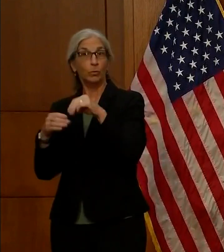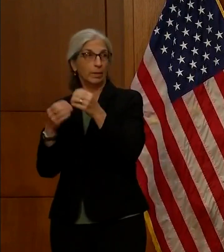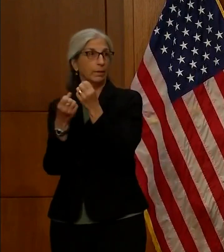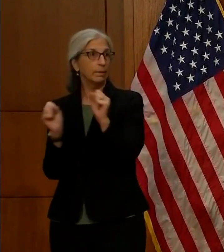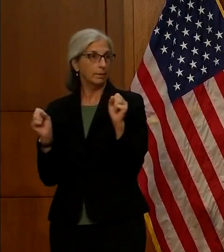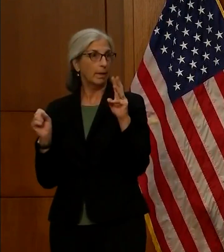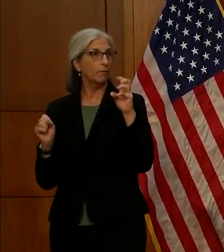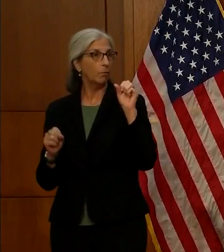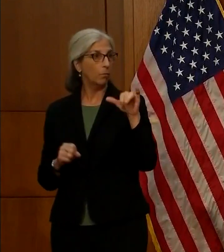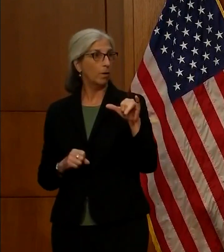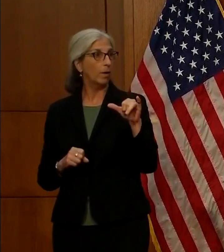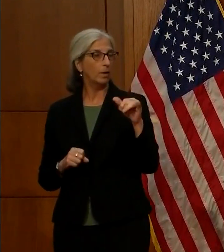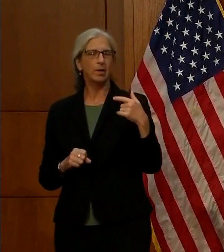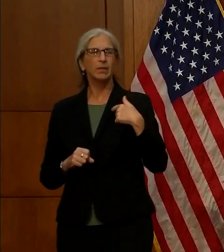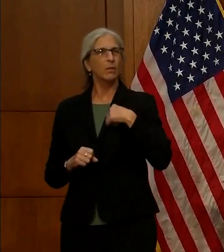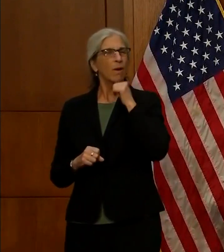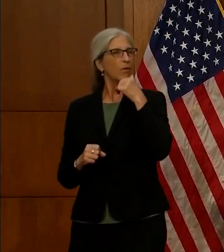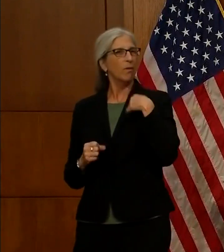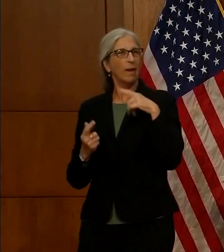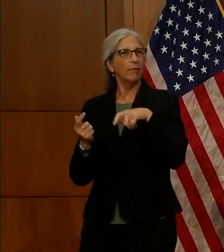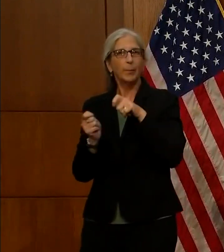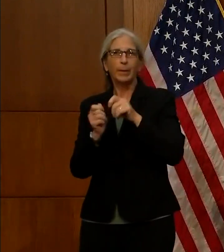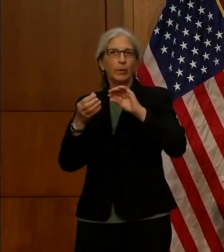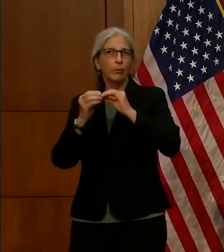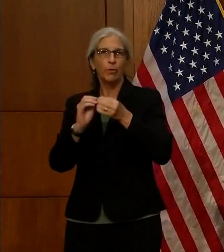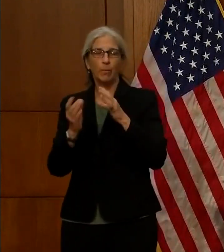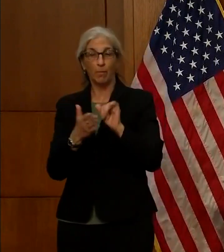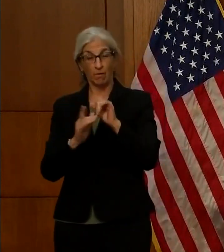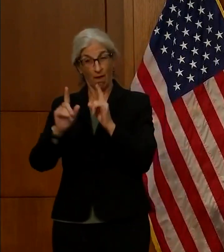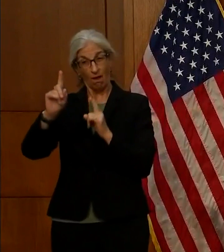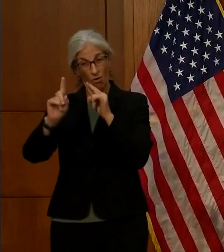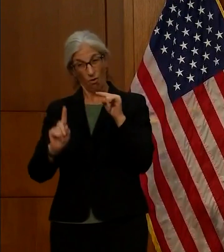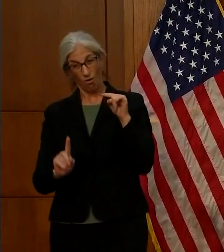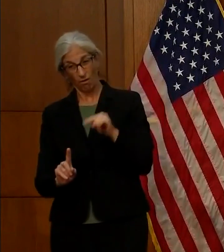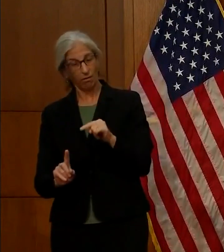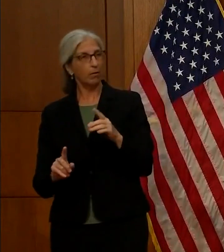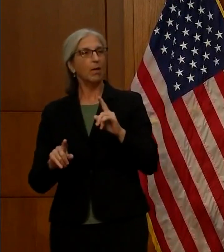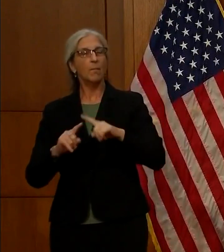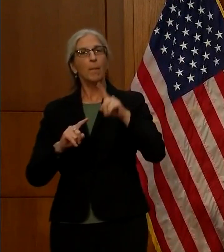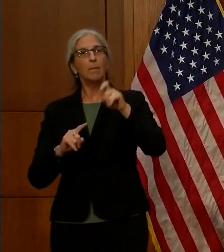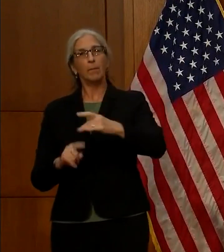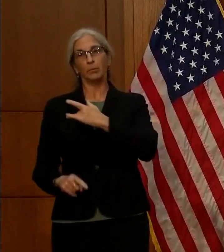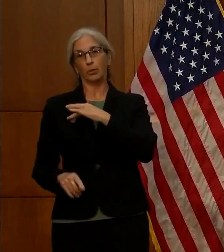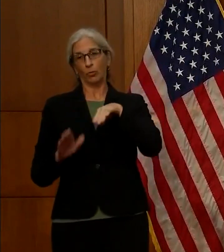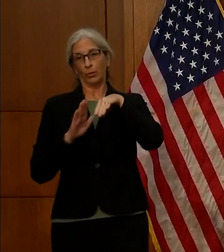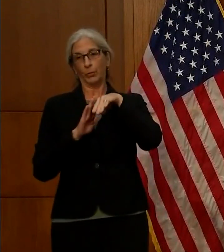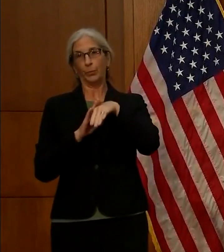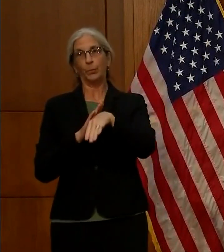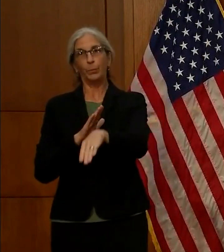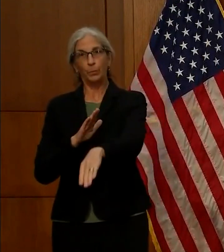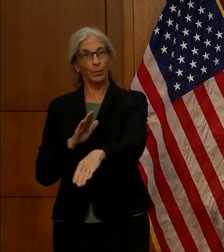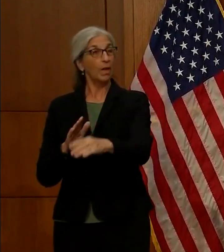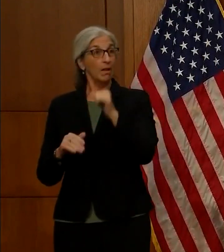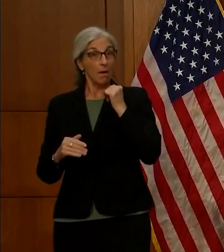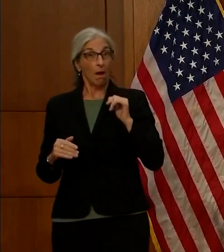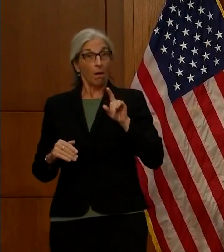ABLE TO DO THAT SAFELY AND- AND RESPONSIBLY SO I DON'T HAVE ANY PARTICULAR NUMBER HI I'M LOOKING AT BUT- BUT IT